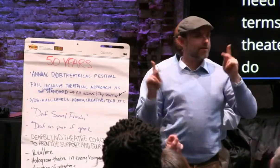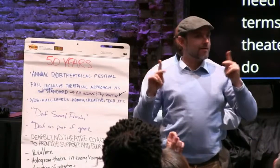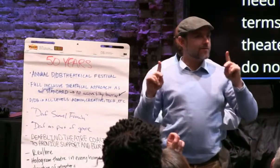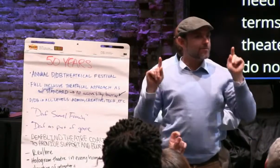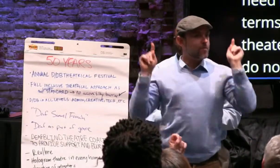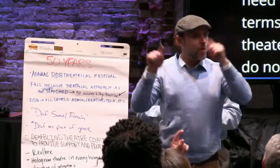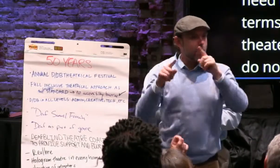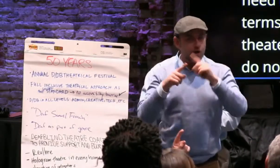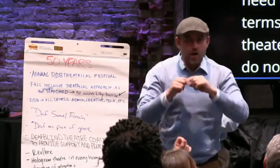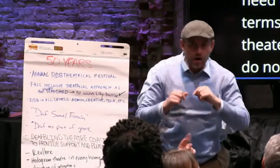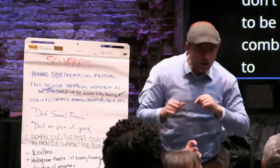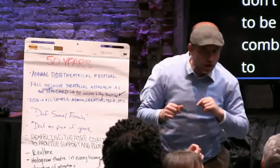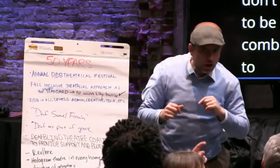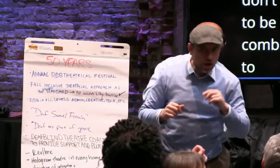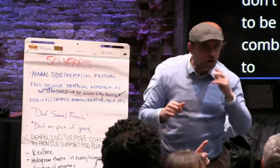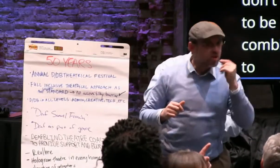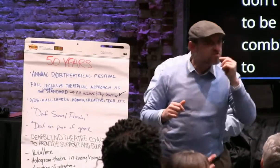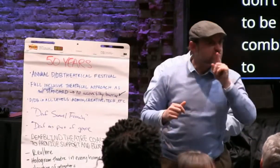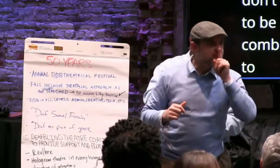A real here, I think we're actually coining a term.